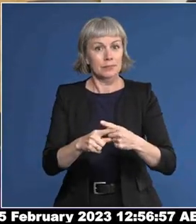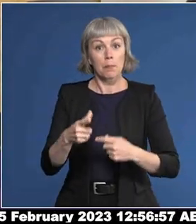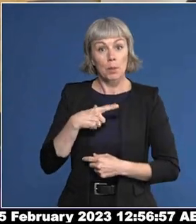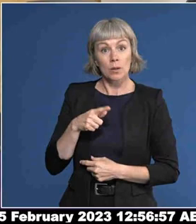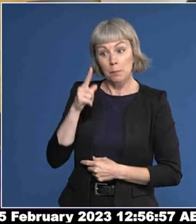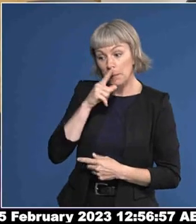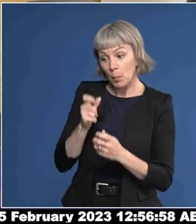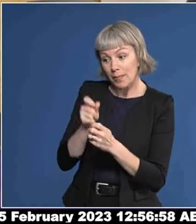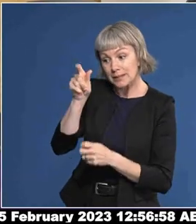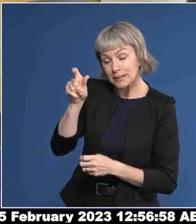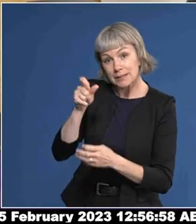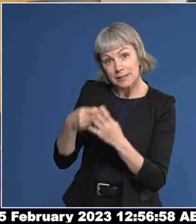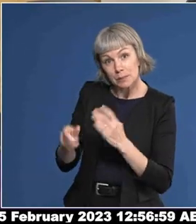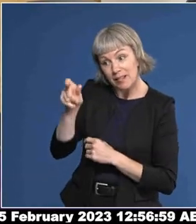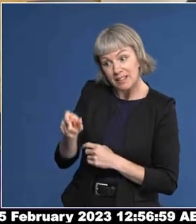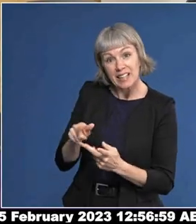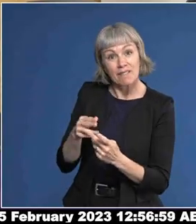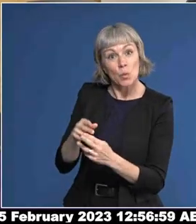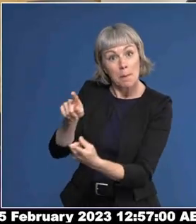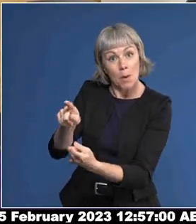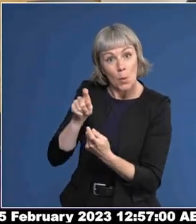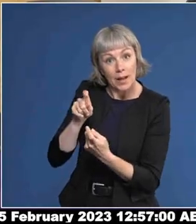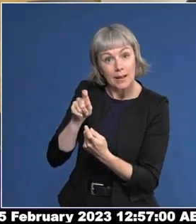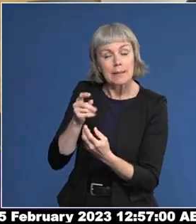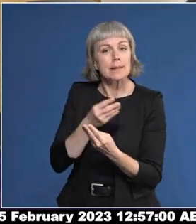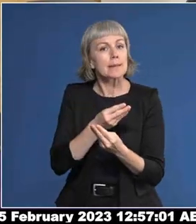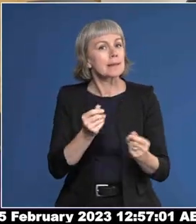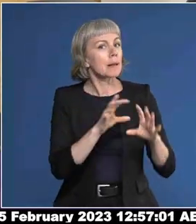The Royal Commission has heard that there is a perception that a person with disability